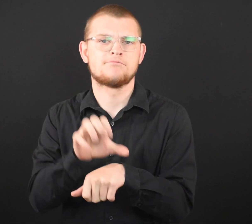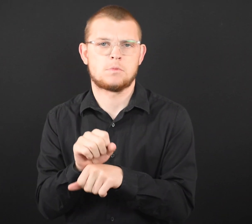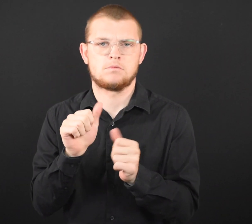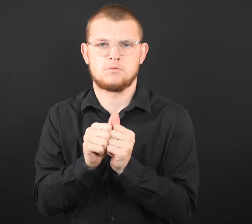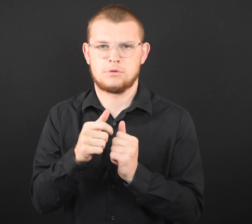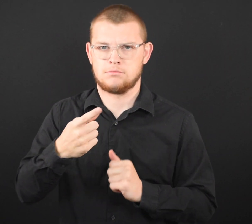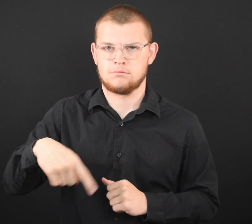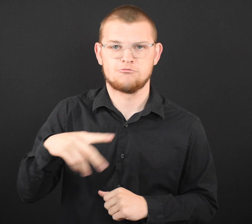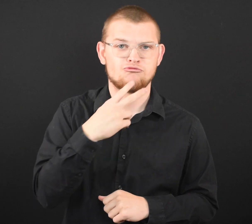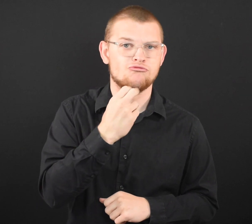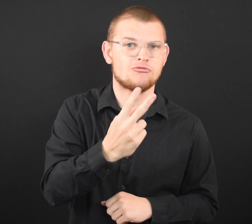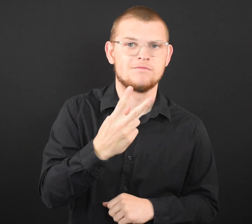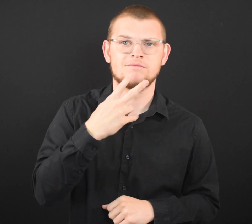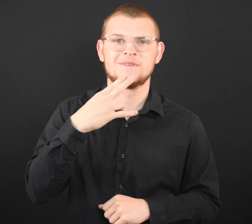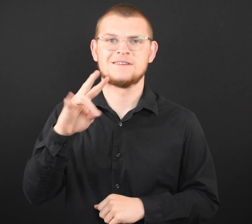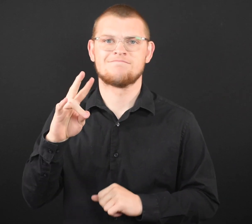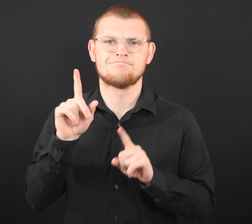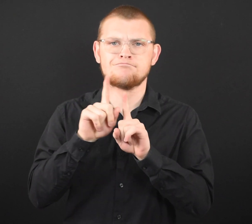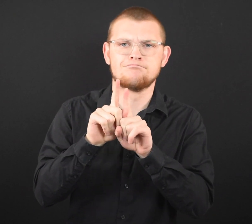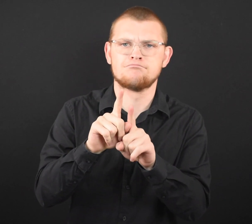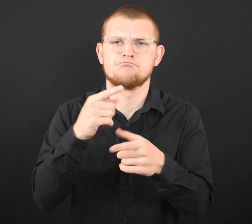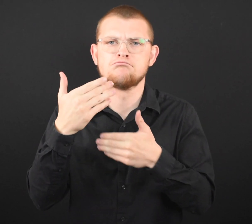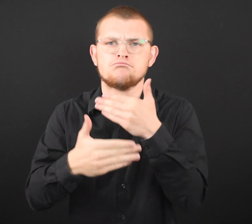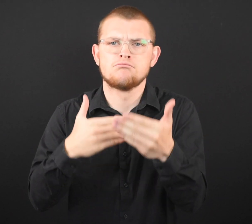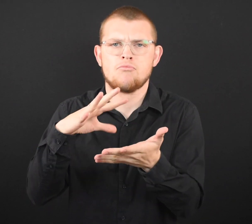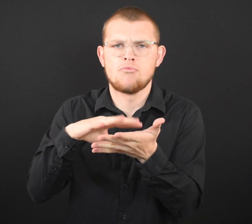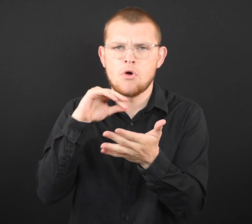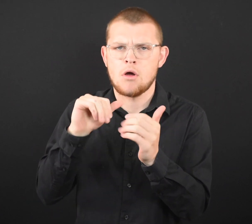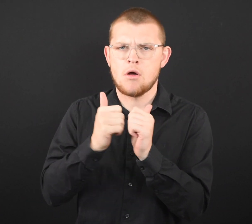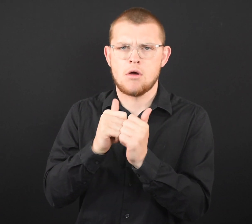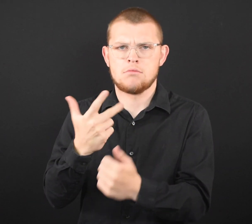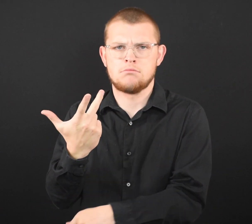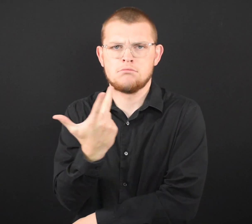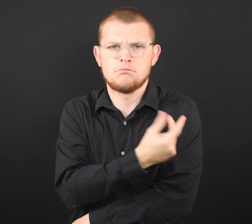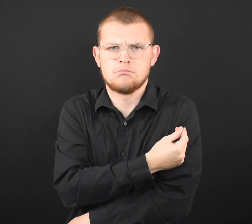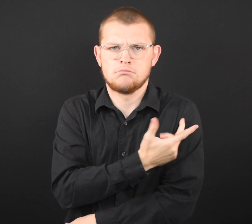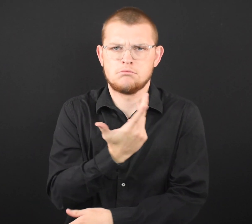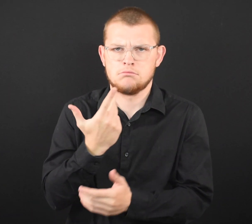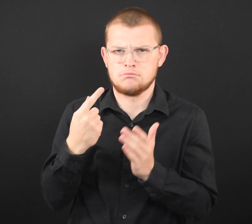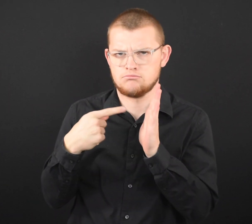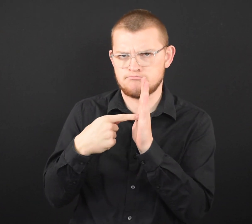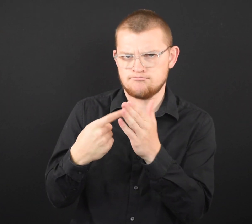to learn about the COVID-19 vaccine and provide consent for the child to receive the vaccine.